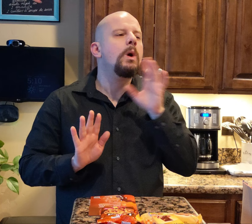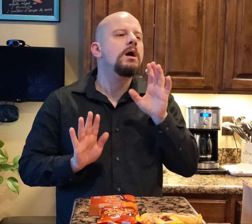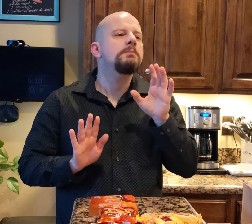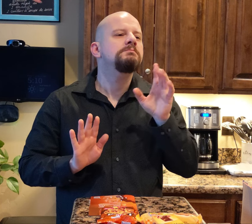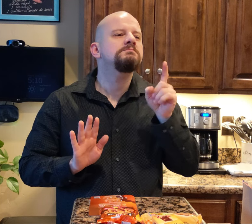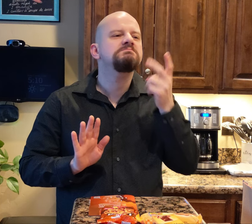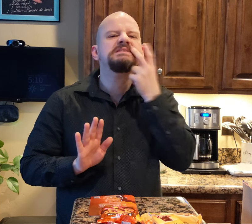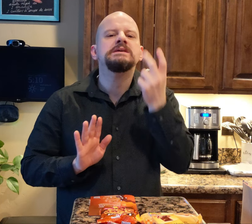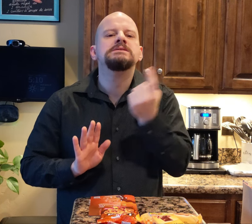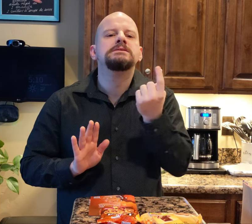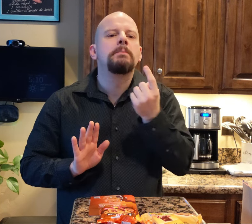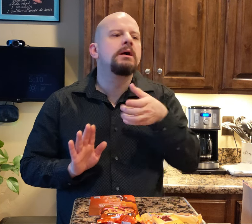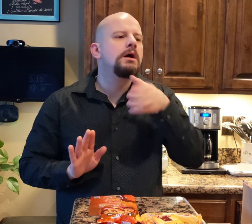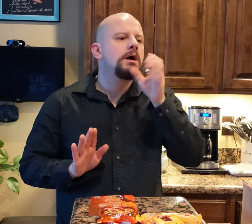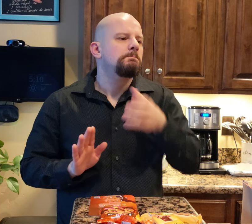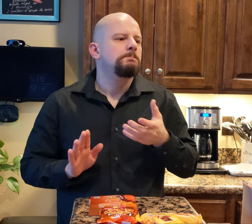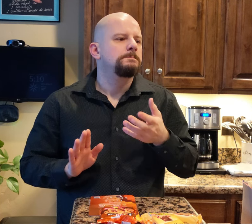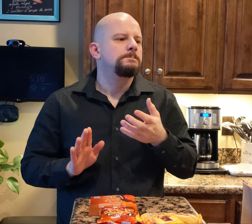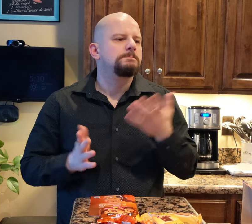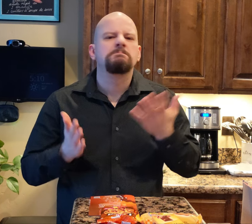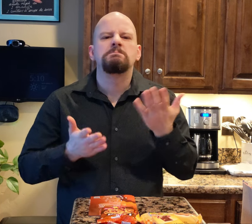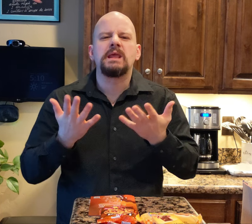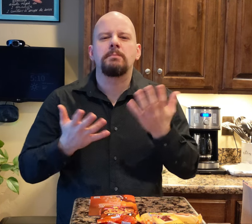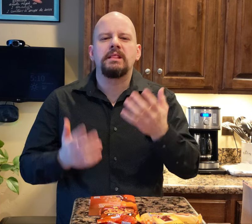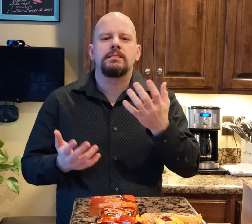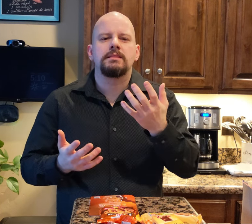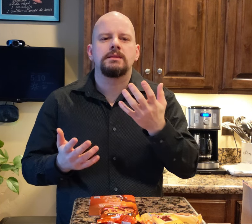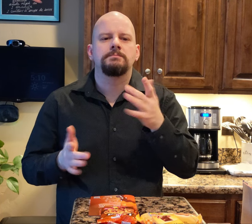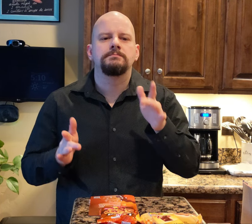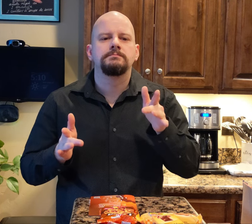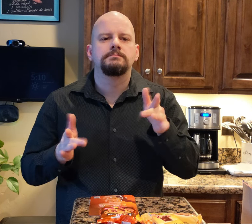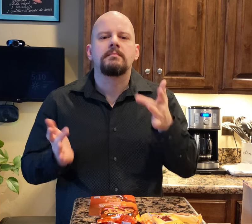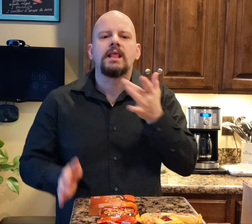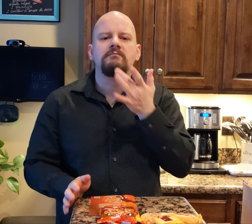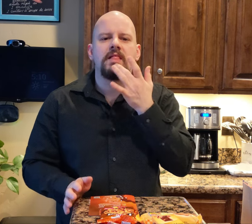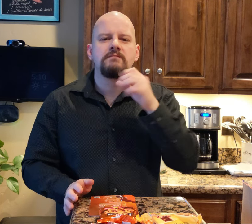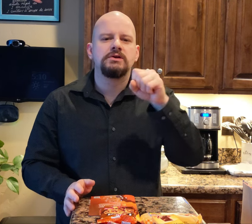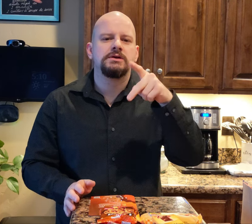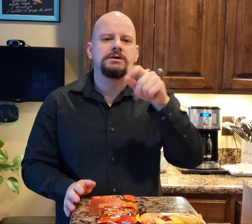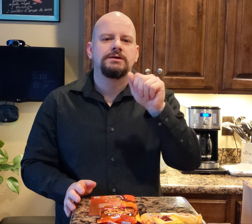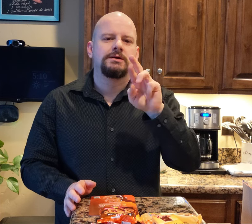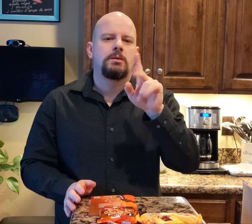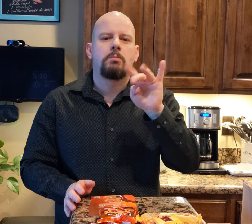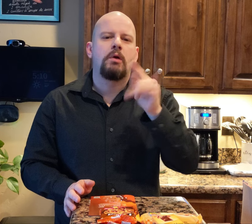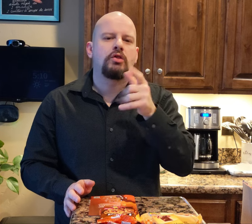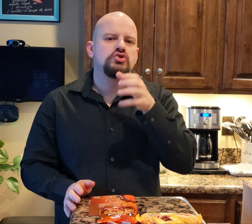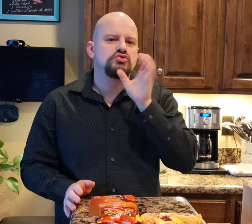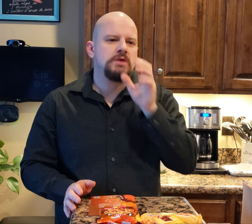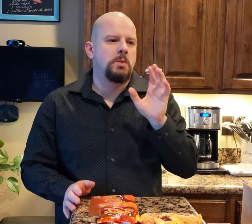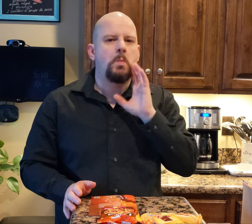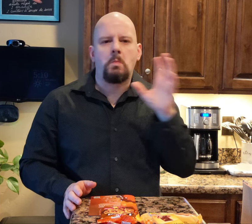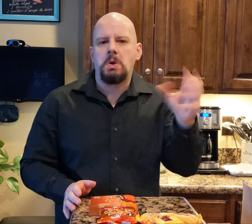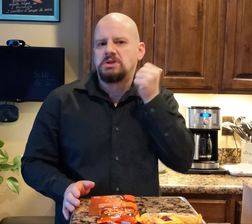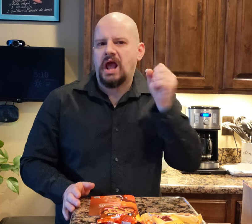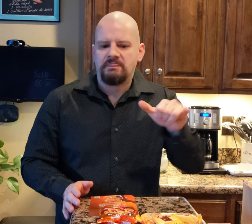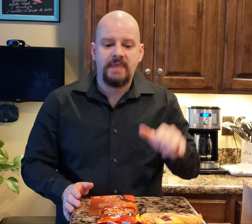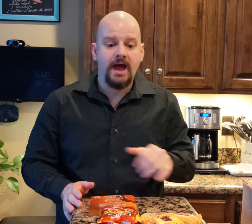instead, I will grab perhaps some sparking flavoured drink that is light in sugar.